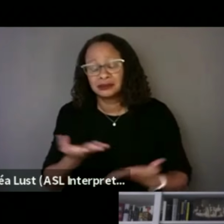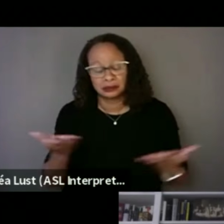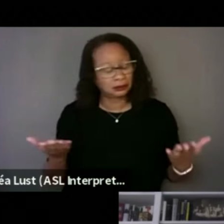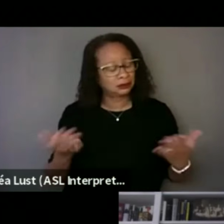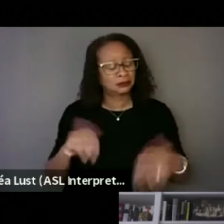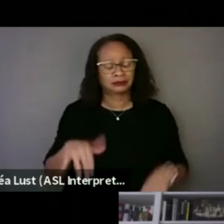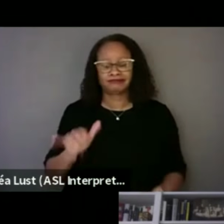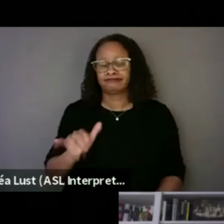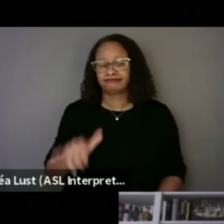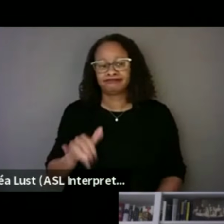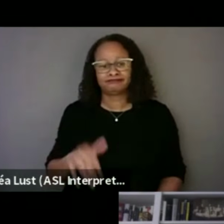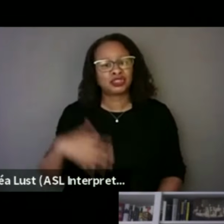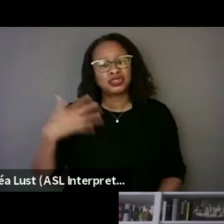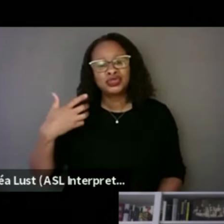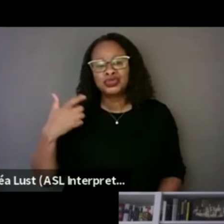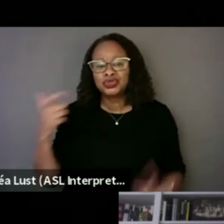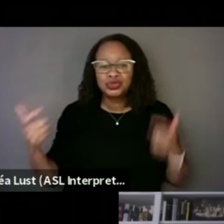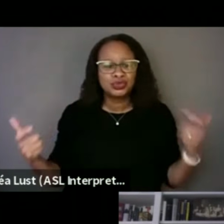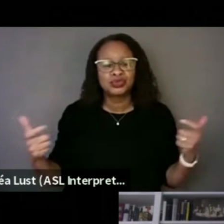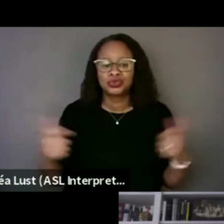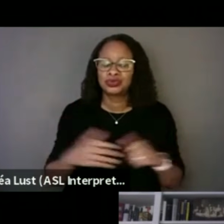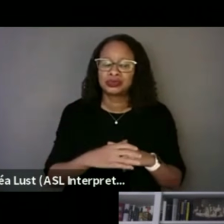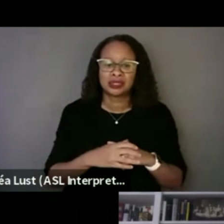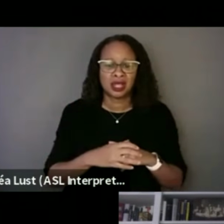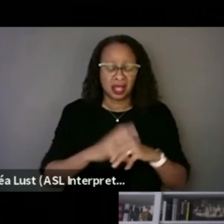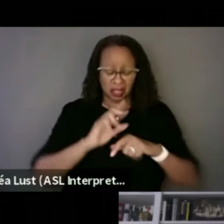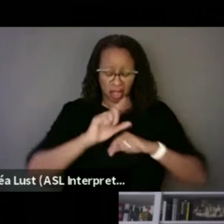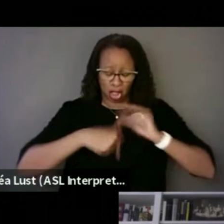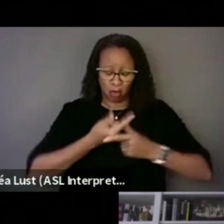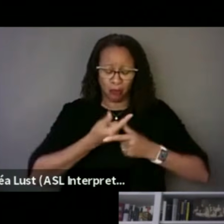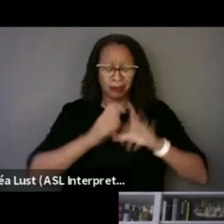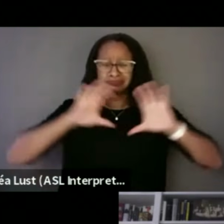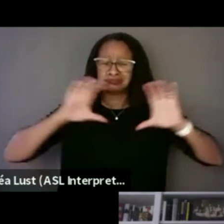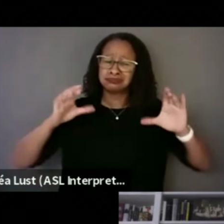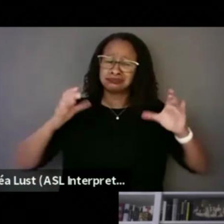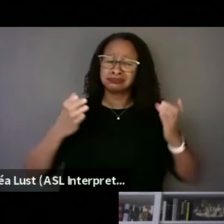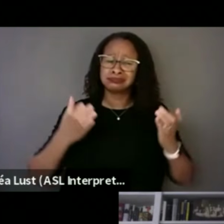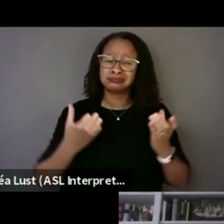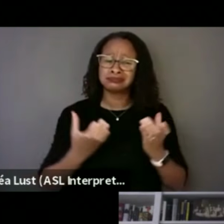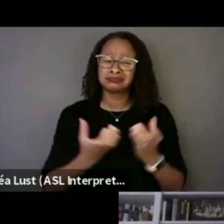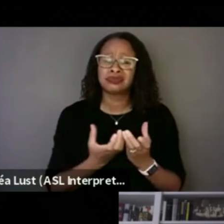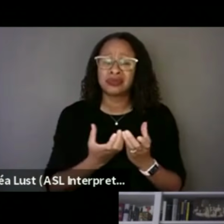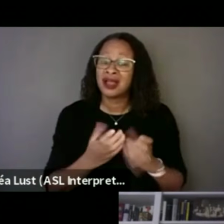a huge global, the scope of this. And I love that she was telling it through